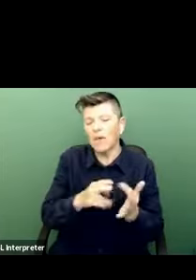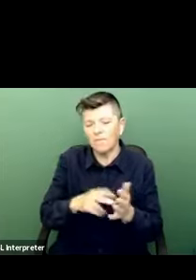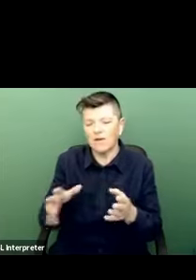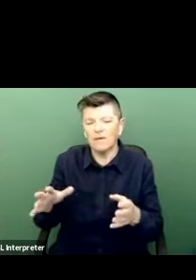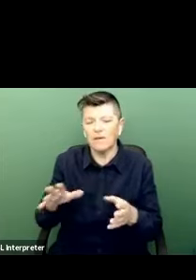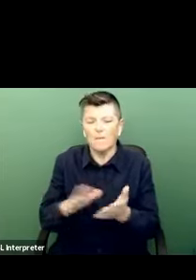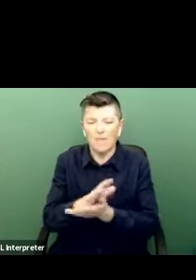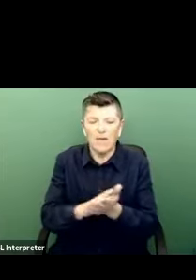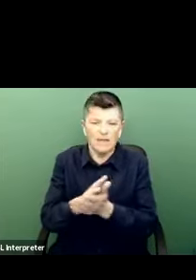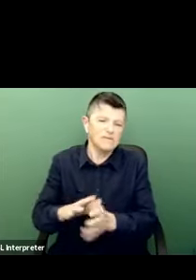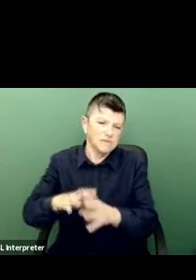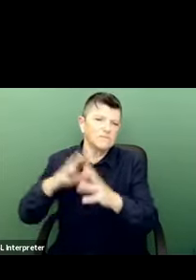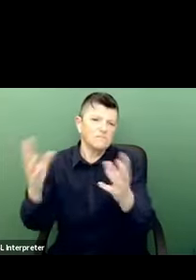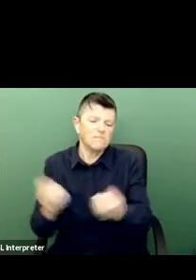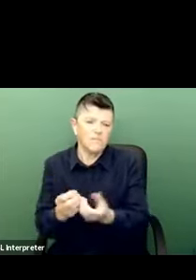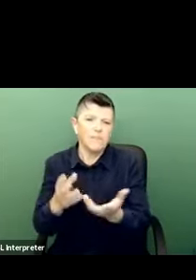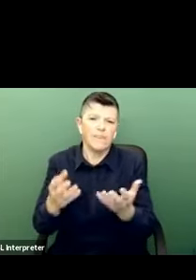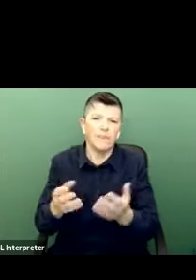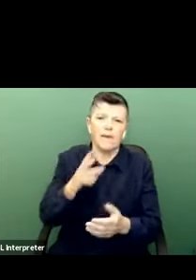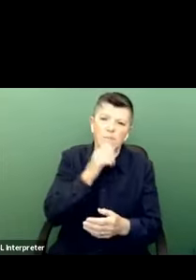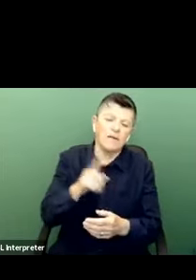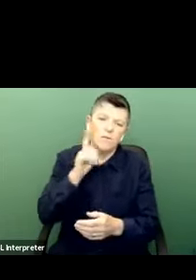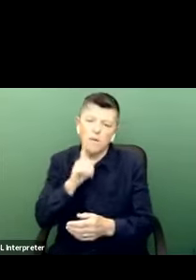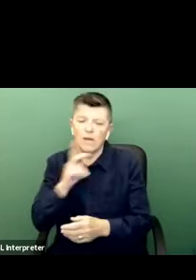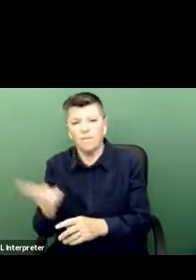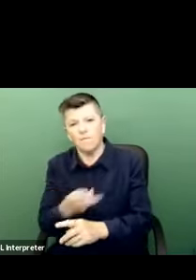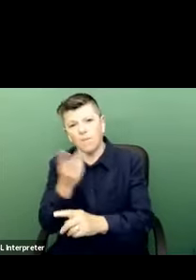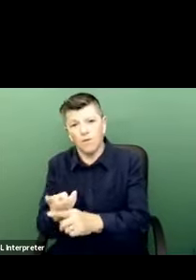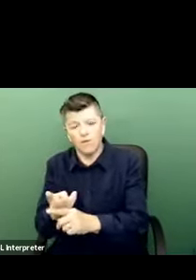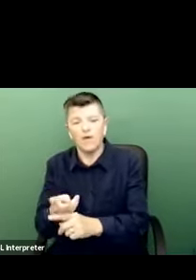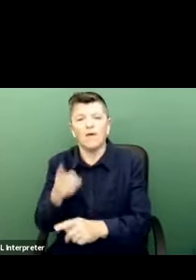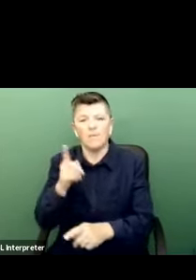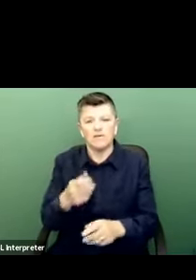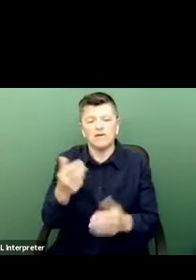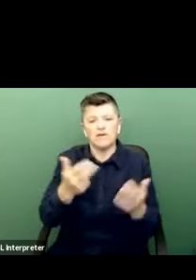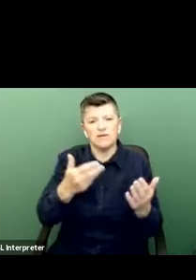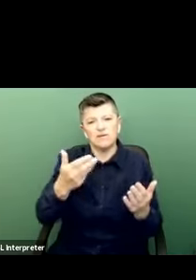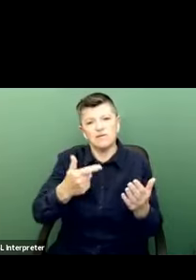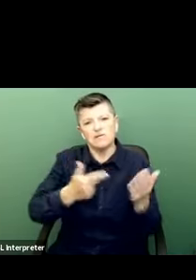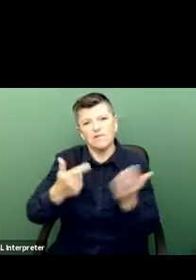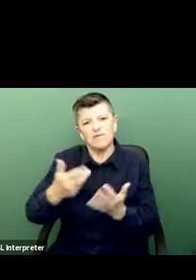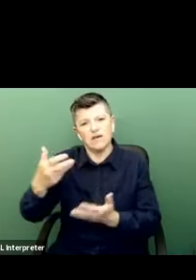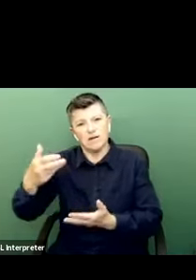amended to protect people's human rights. That of course is a major debate